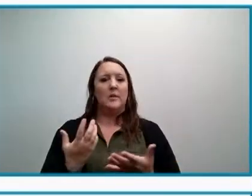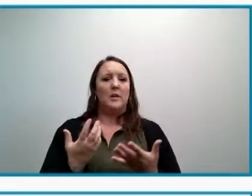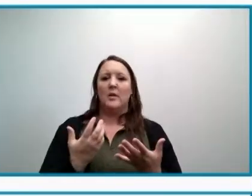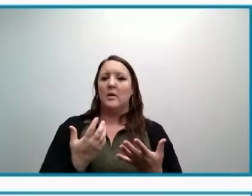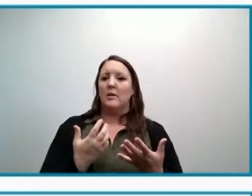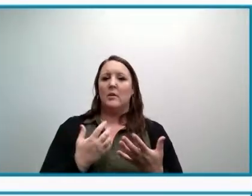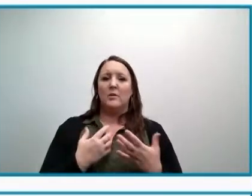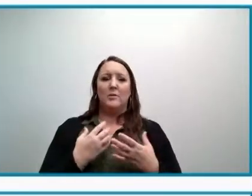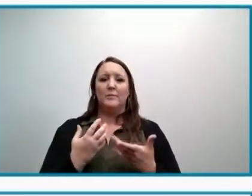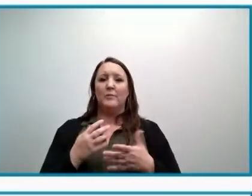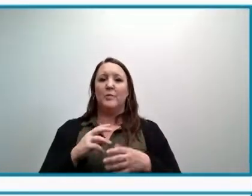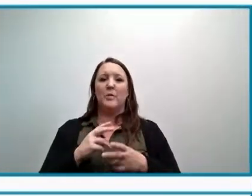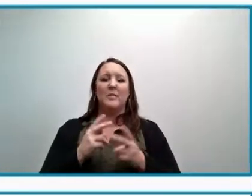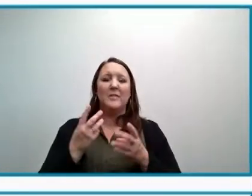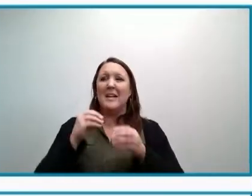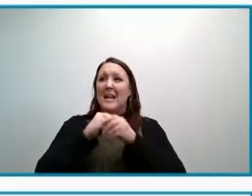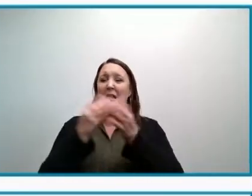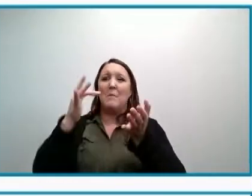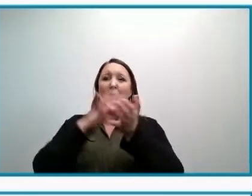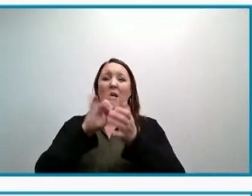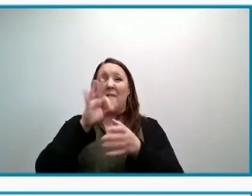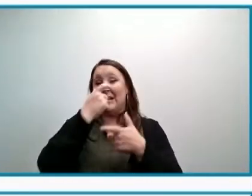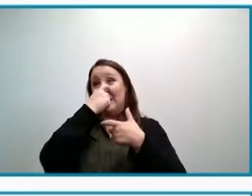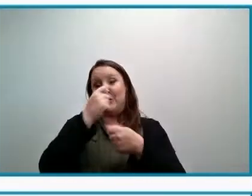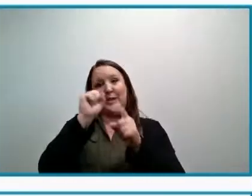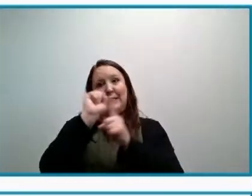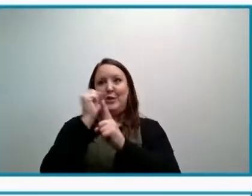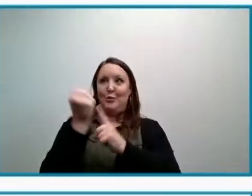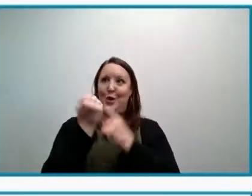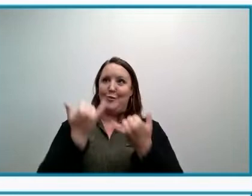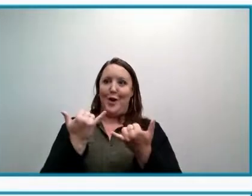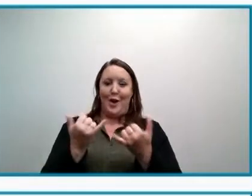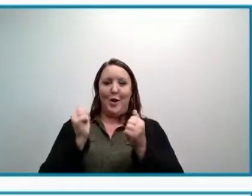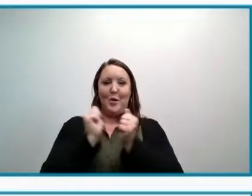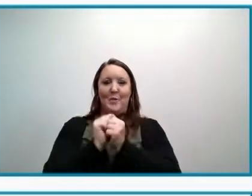we're in the middle of an interesting situation with VVSD in particular,